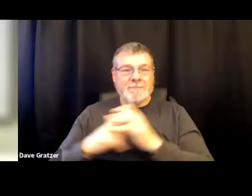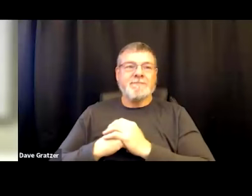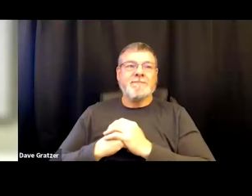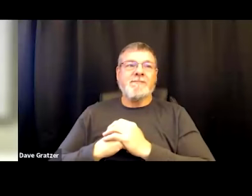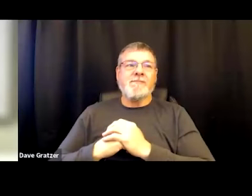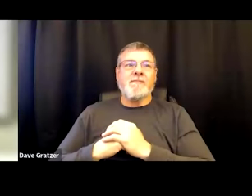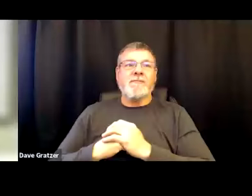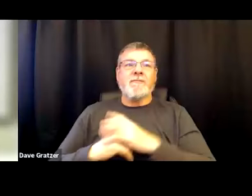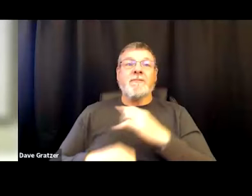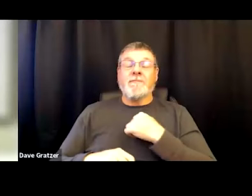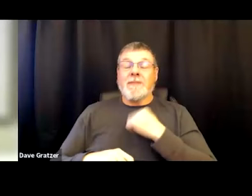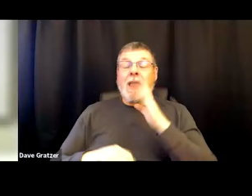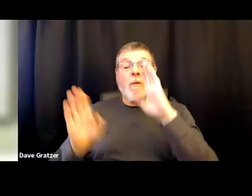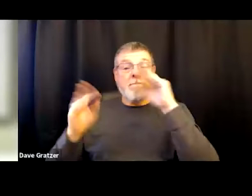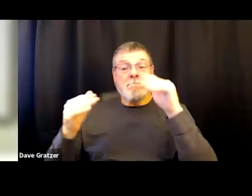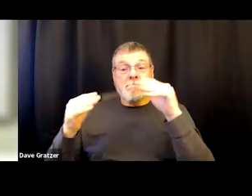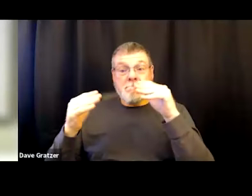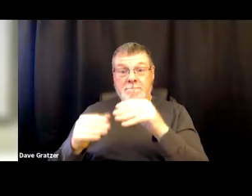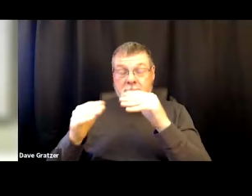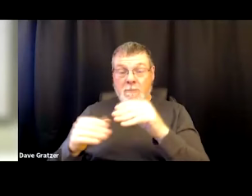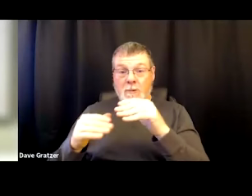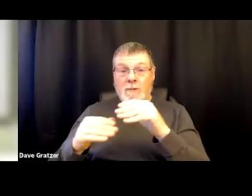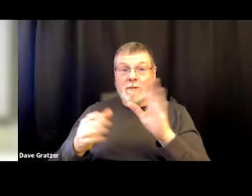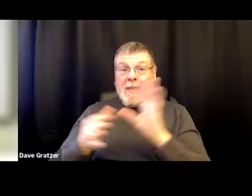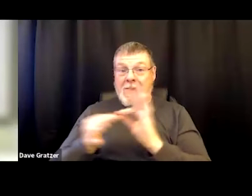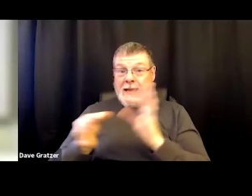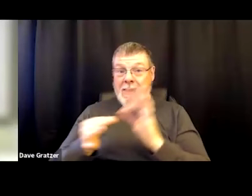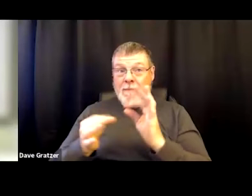I will focus my comments today on instruments